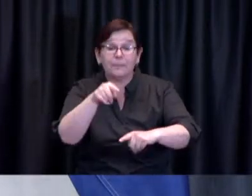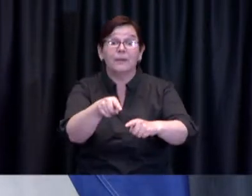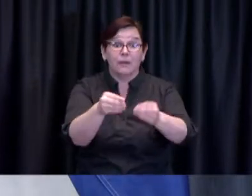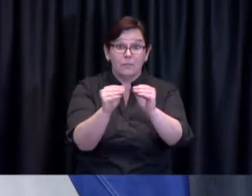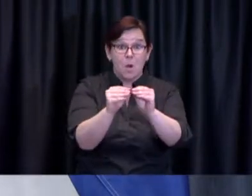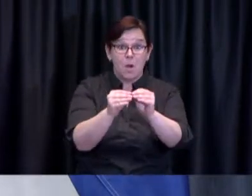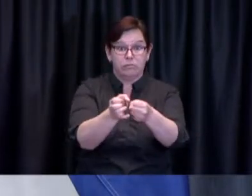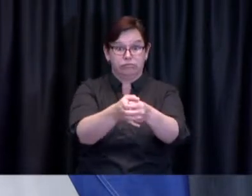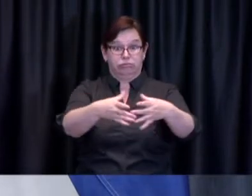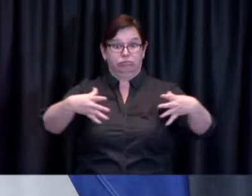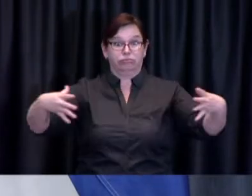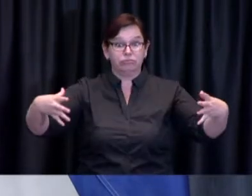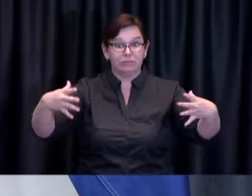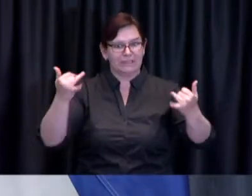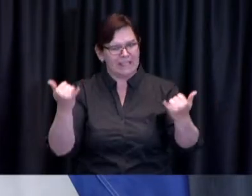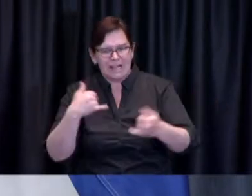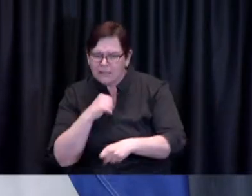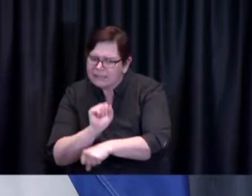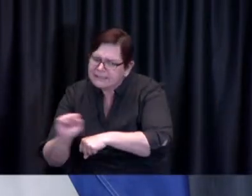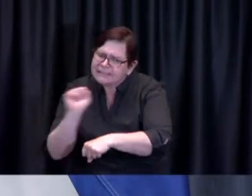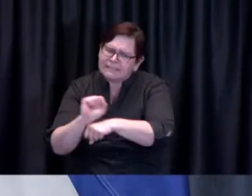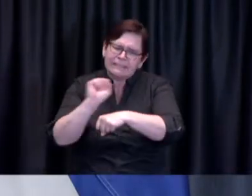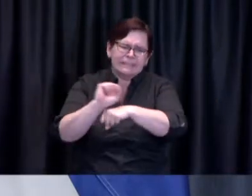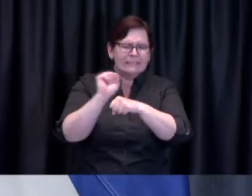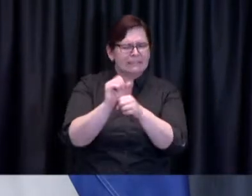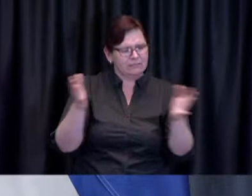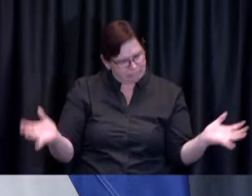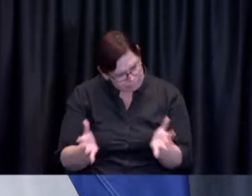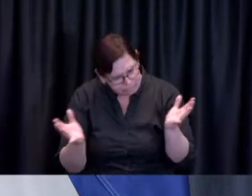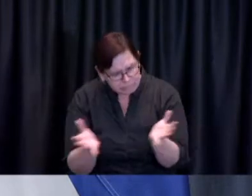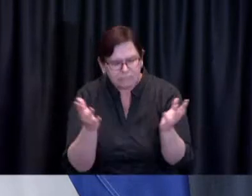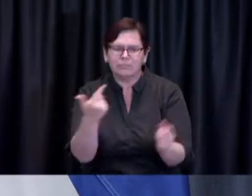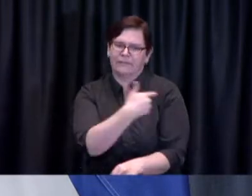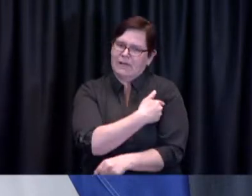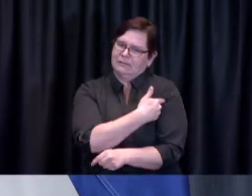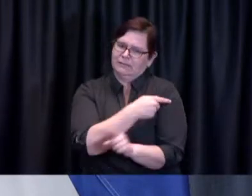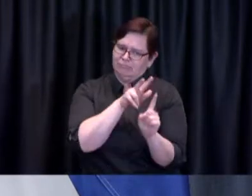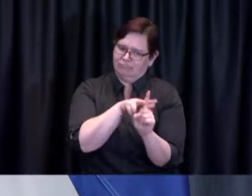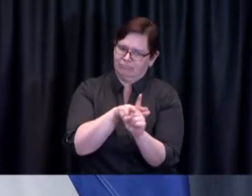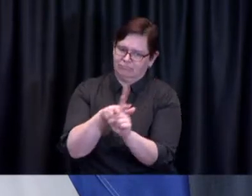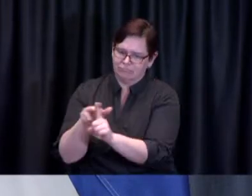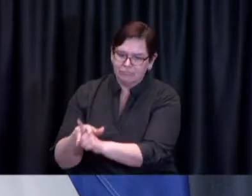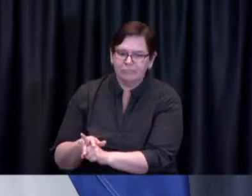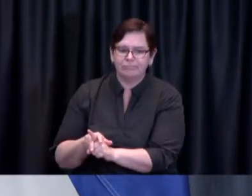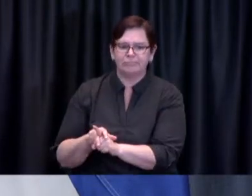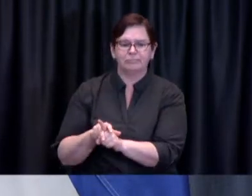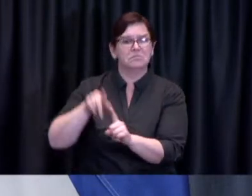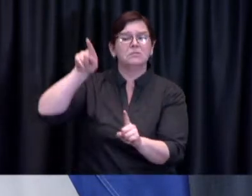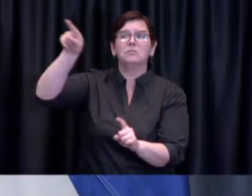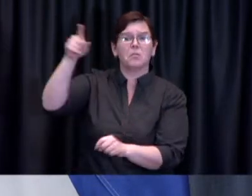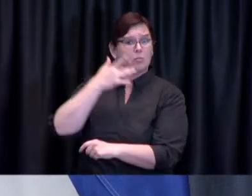within that expanded group as you know with the assistance of the province we were able to open up